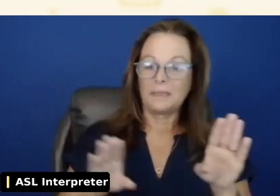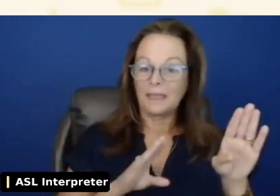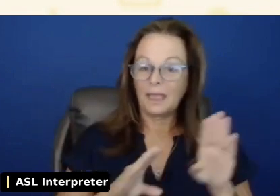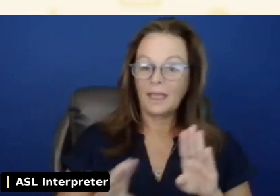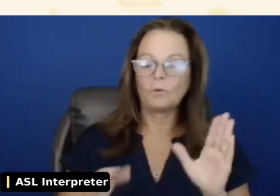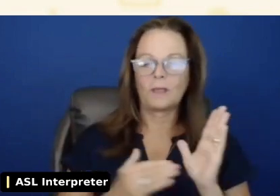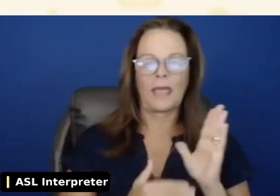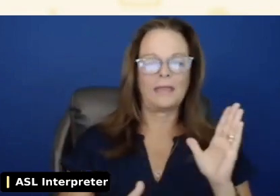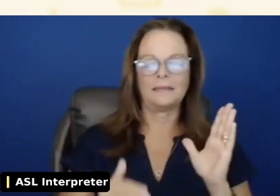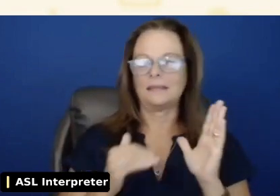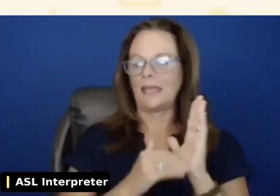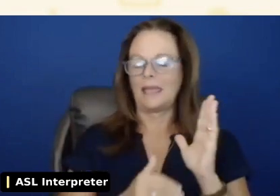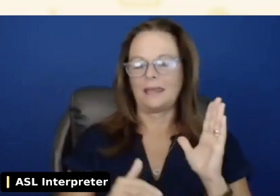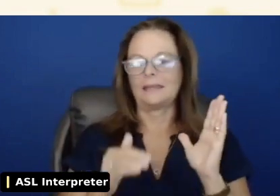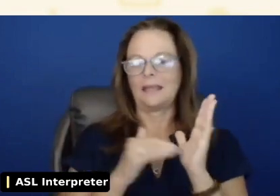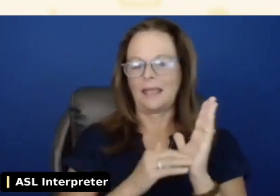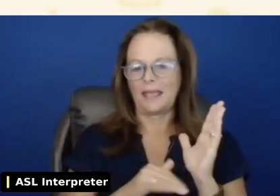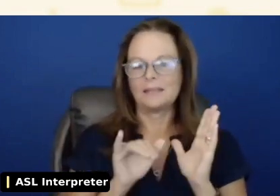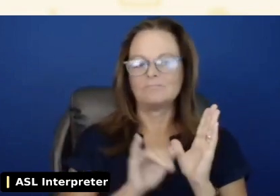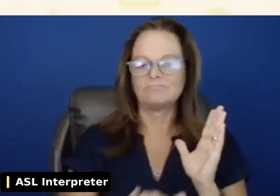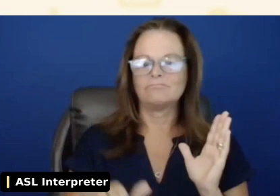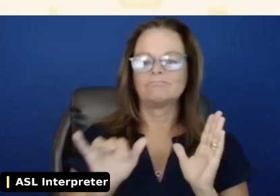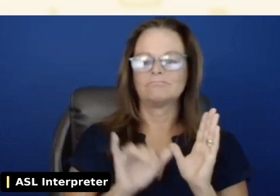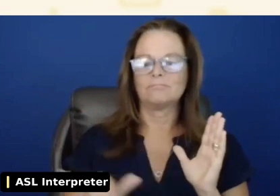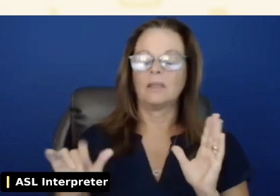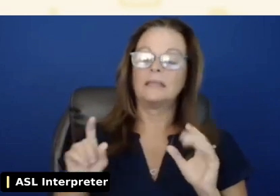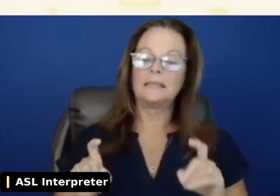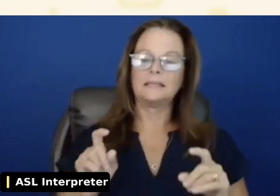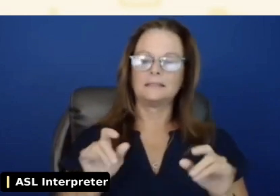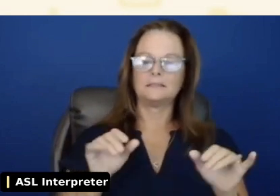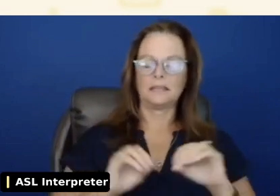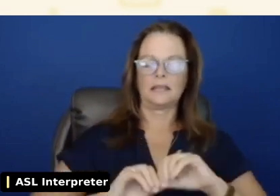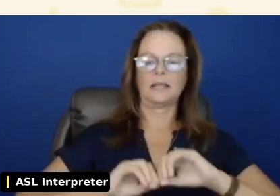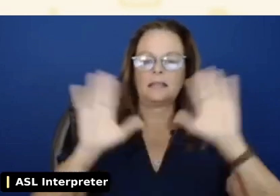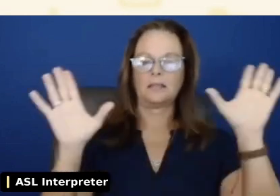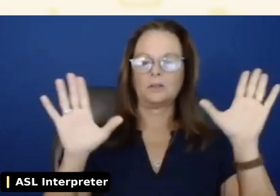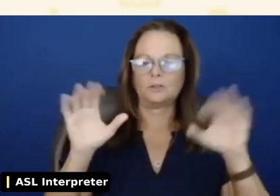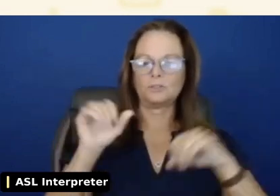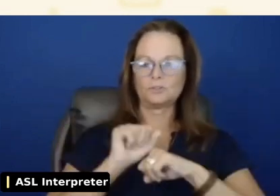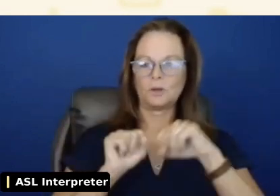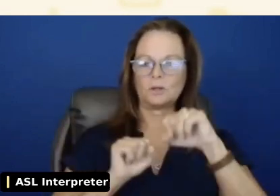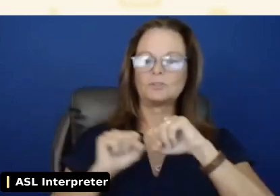to have a clear structure, where they can go, what they can achieve.